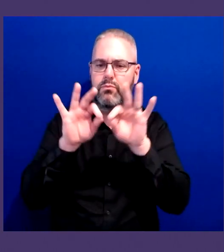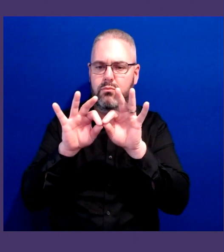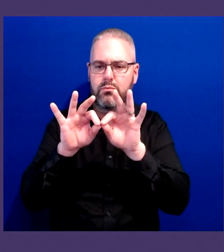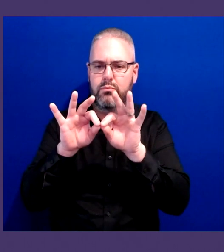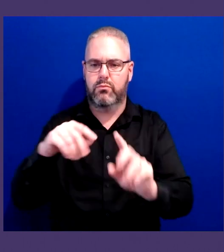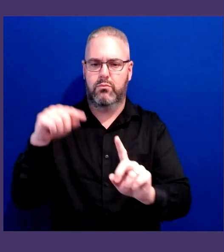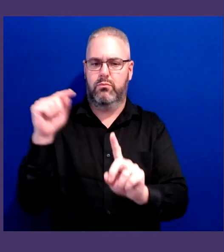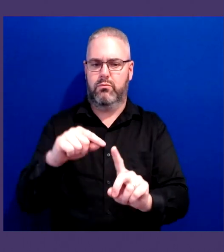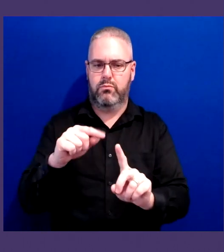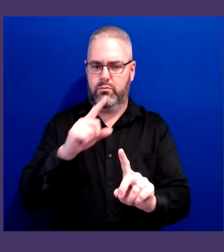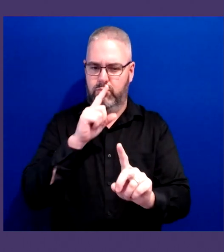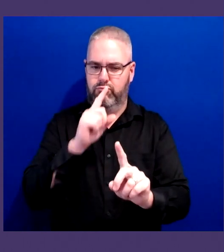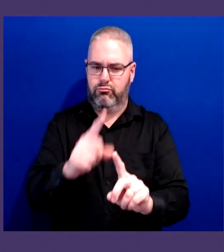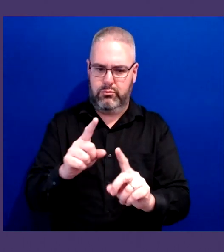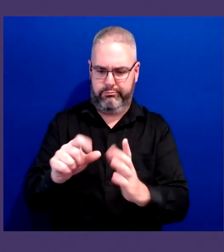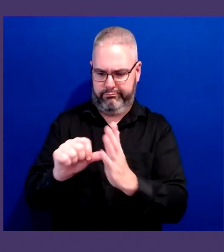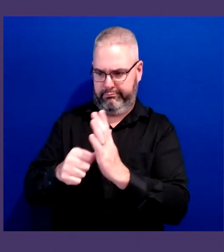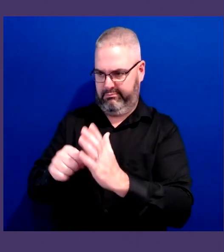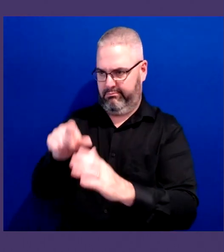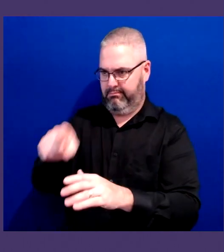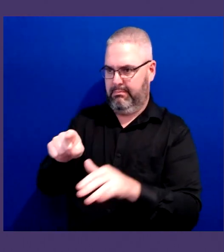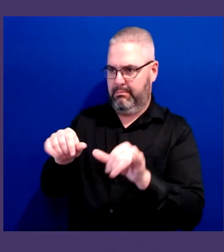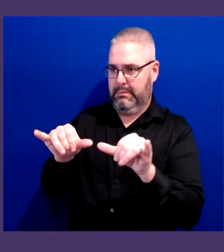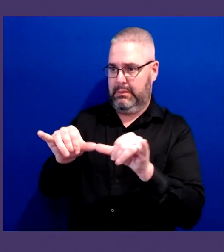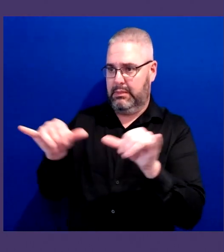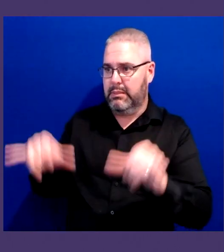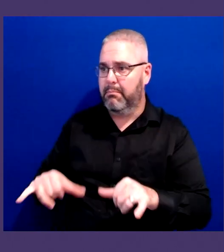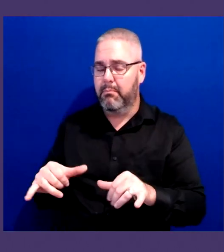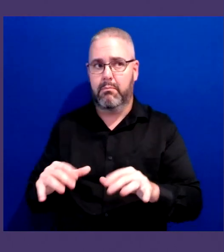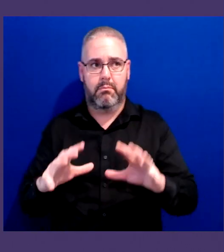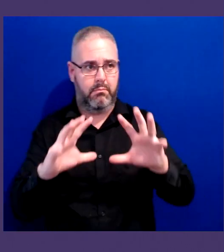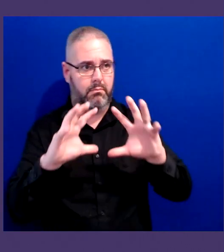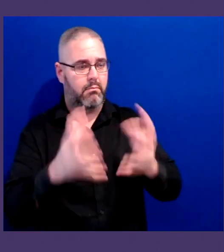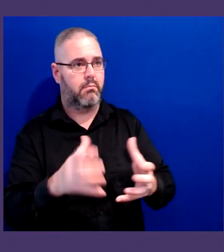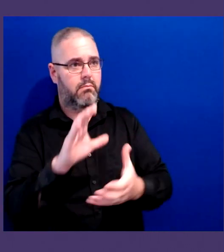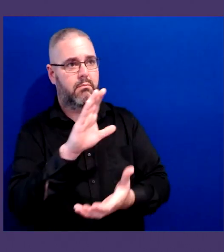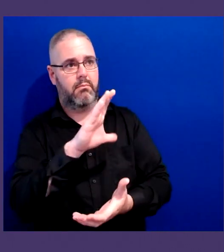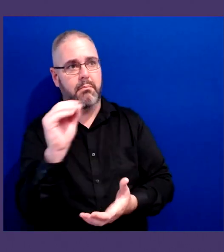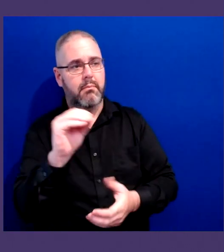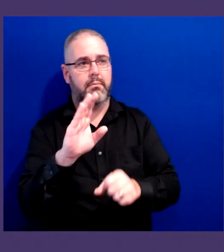systems and organizations to remove barriers rather than leaving it up to individuals.